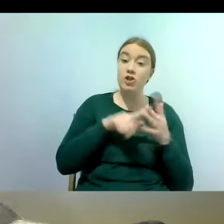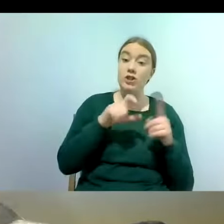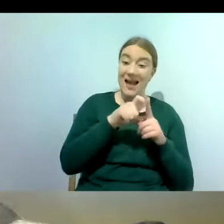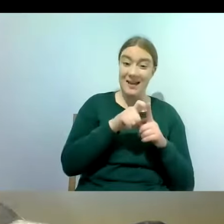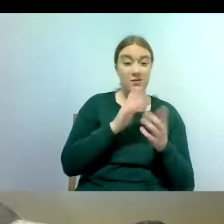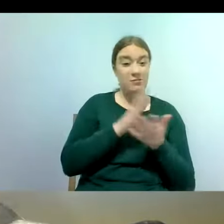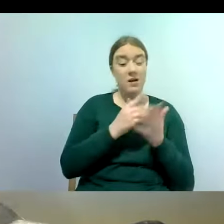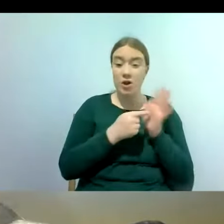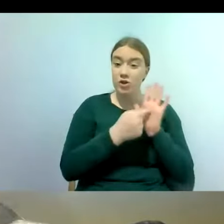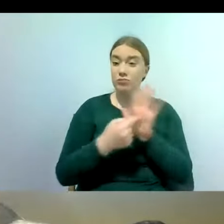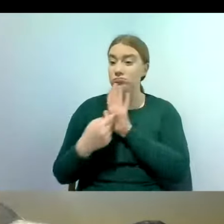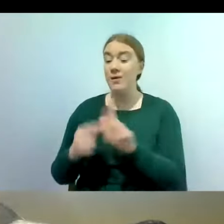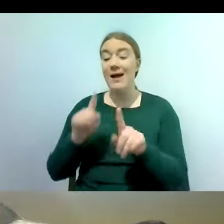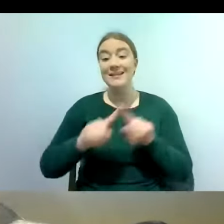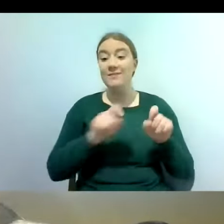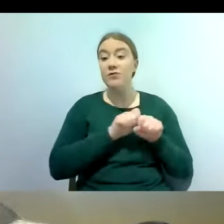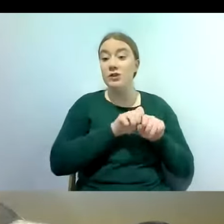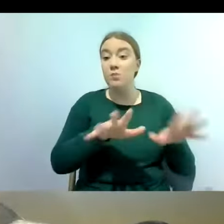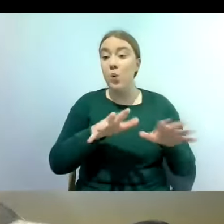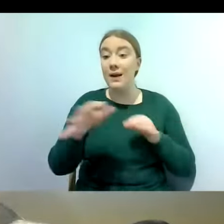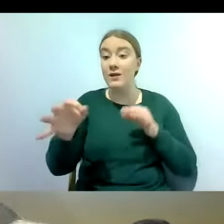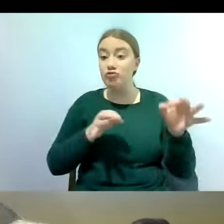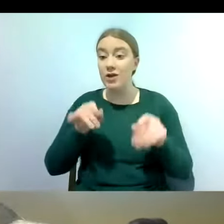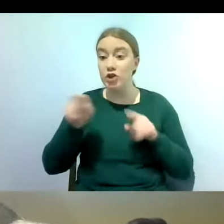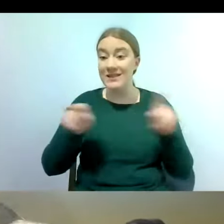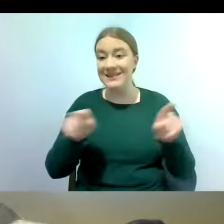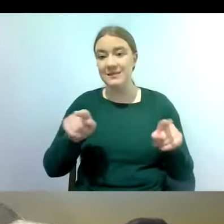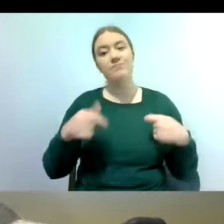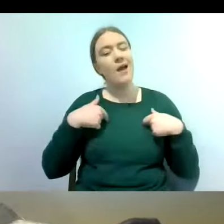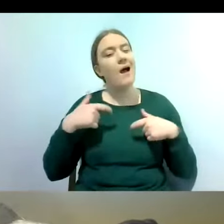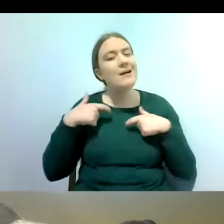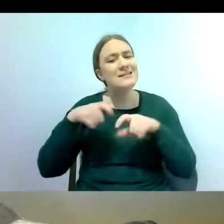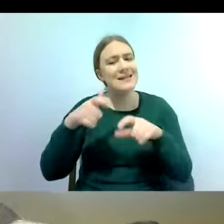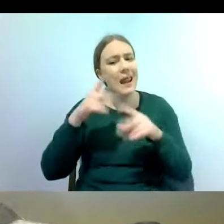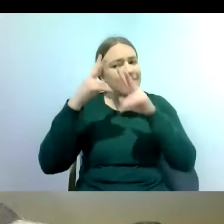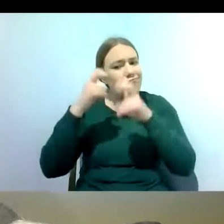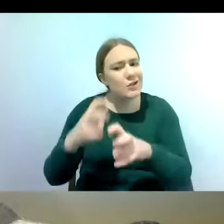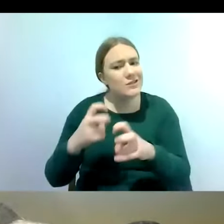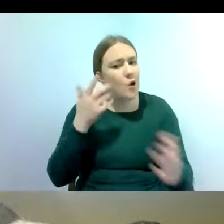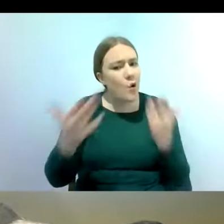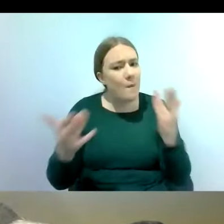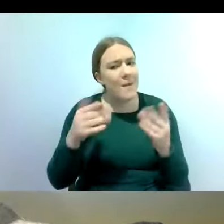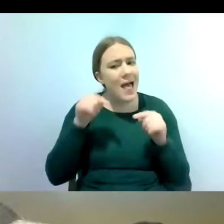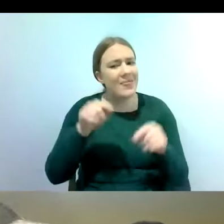strategies although um i'm still to to delve into to this and i need to look into it a bit